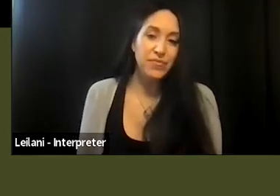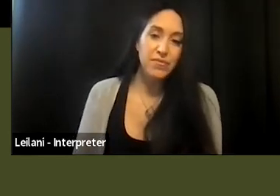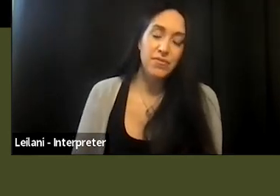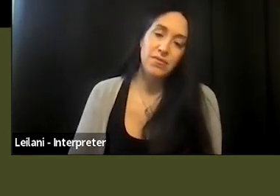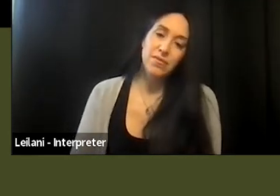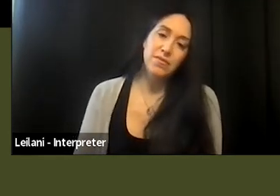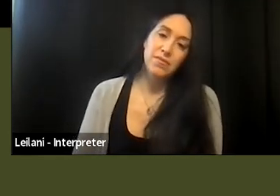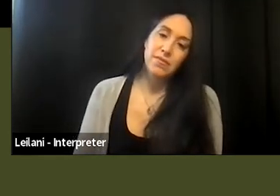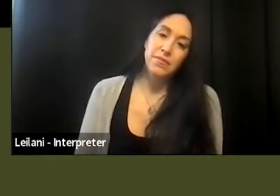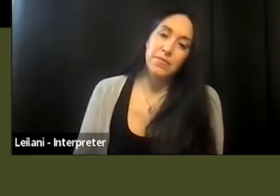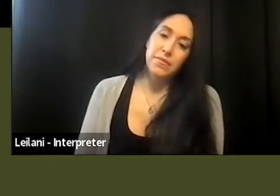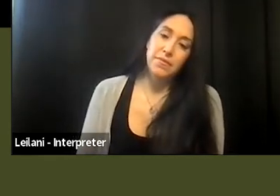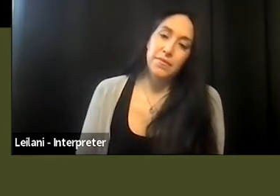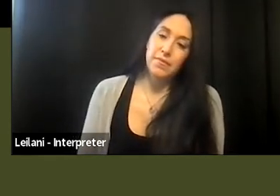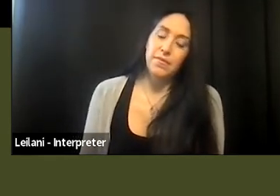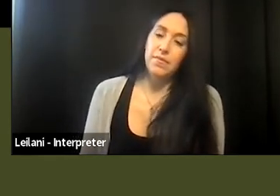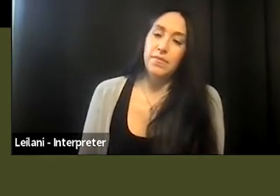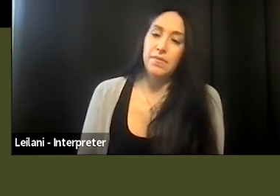To me, the work needs to be more...